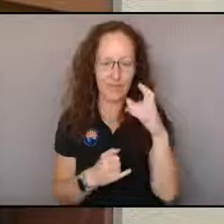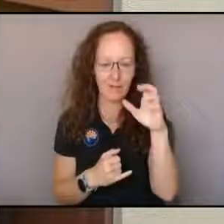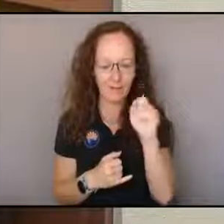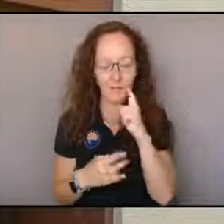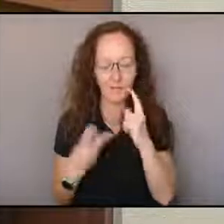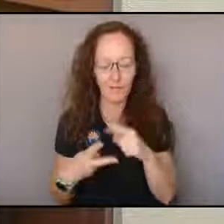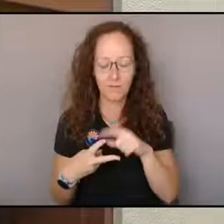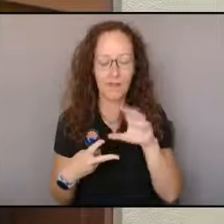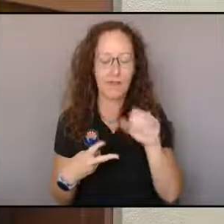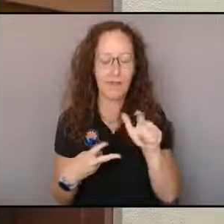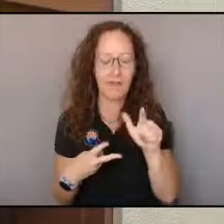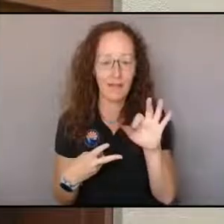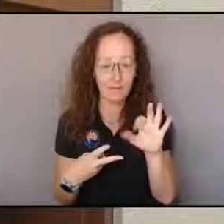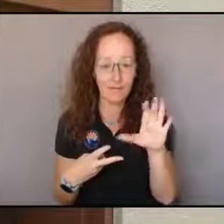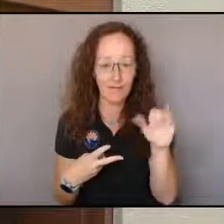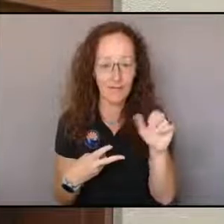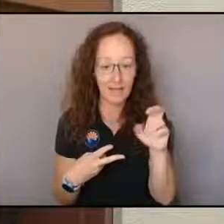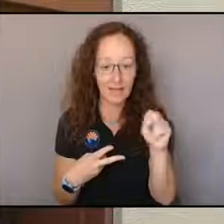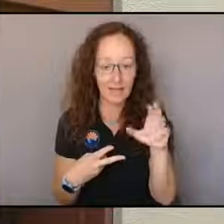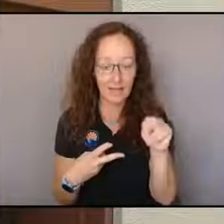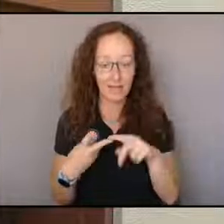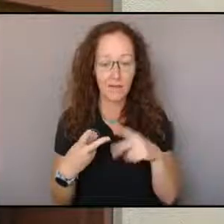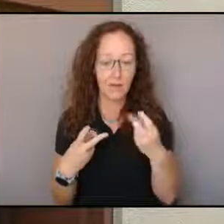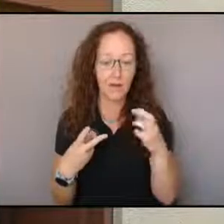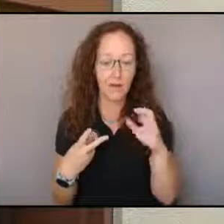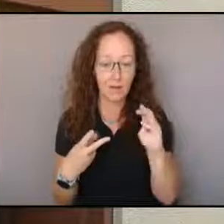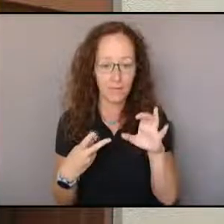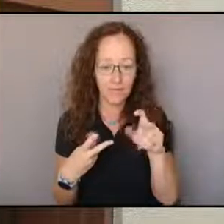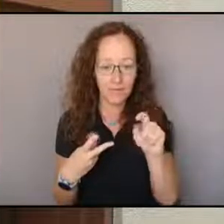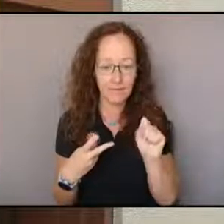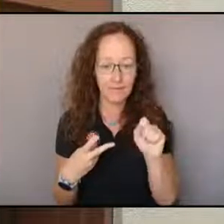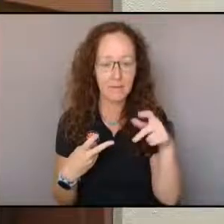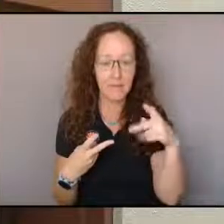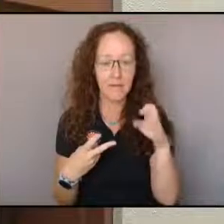THE CURRENT CALF CANYON AND HERMITS PEAK PERIMETER IS